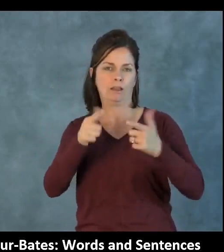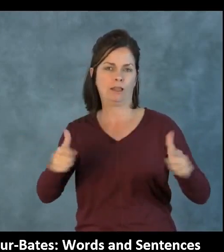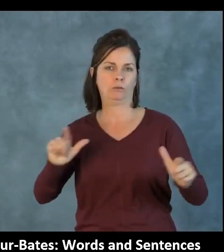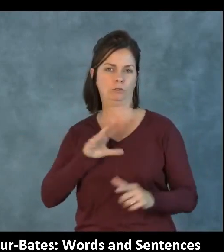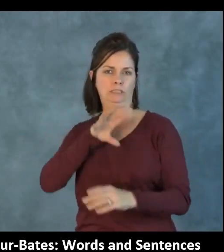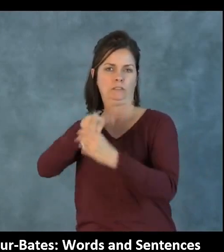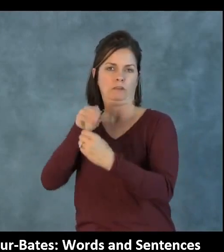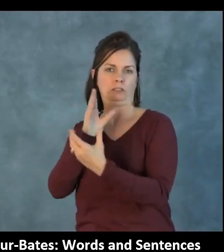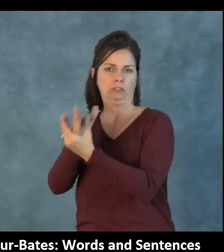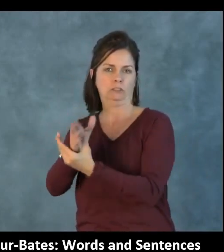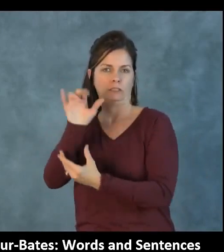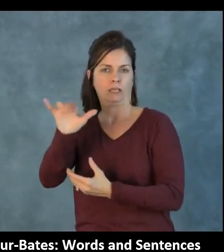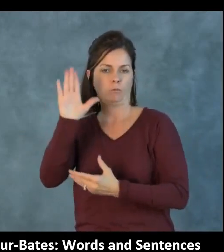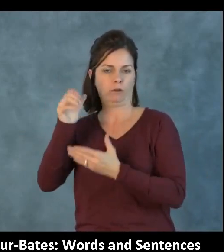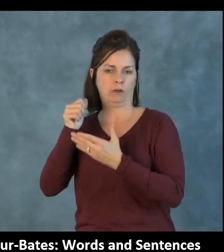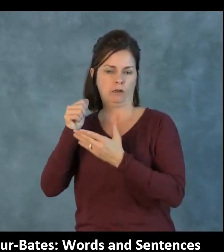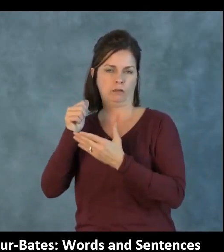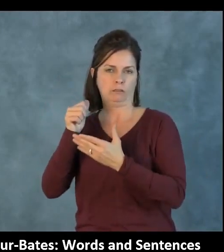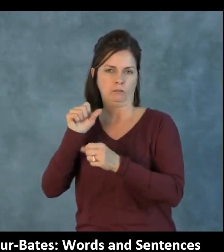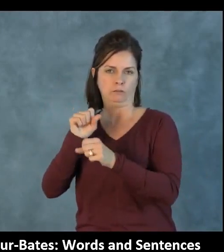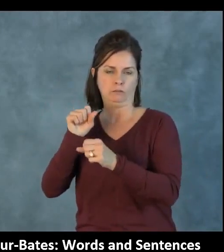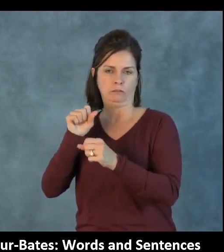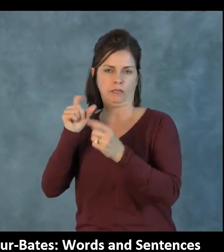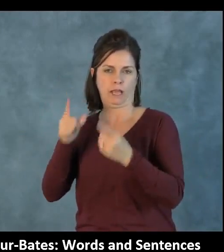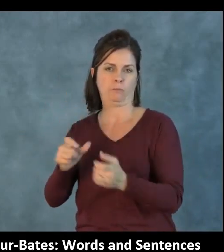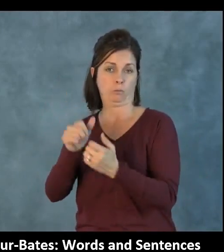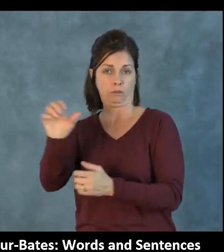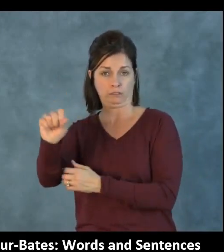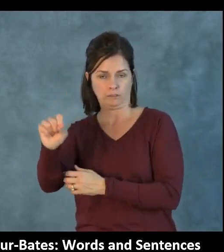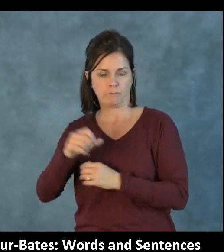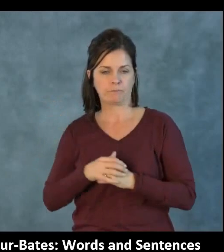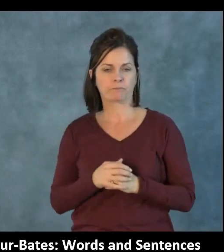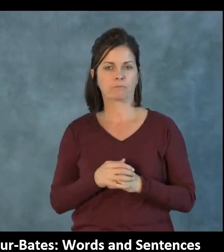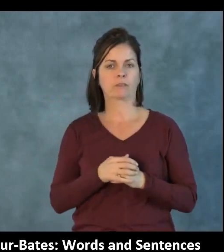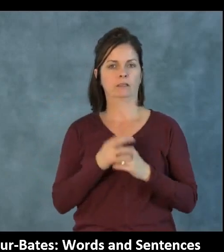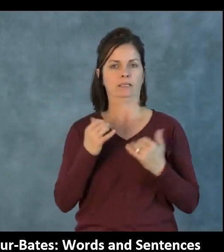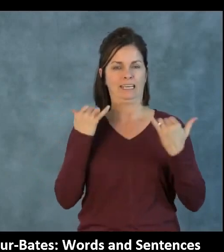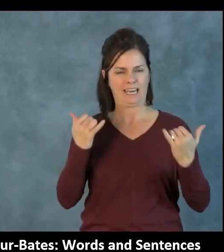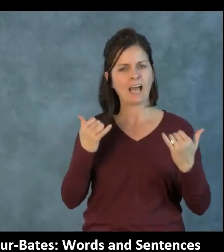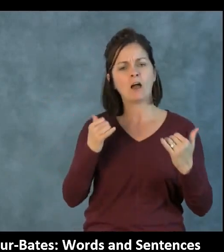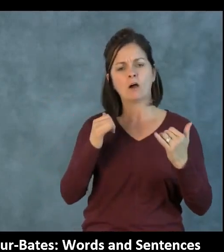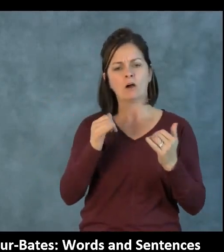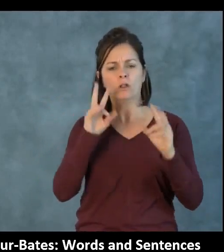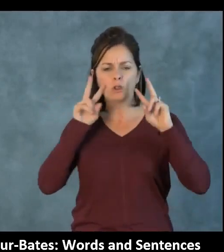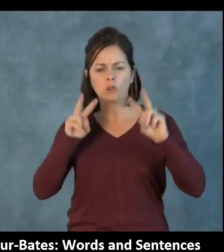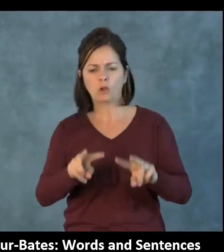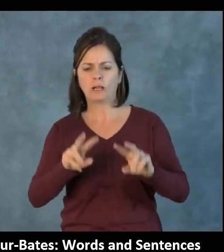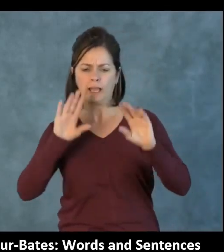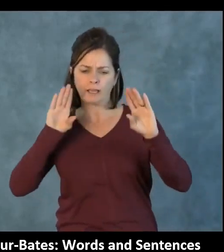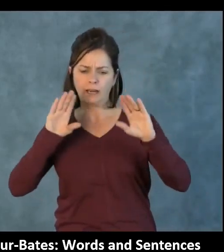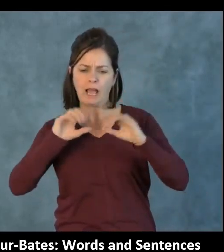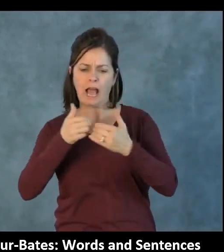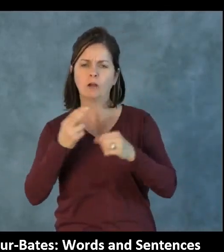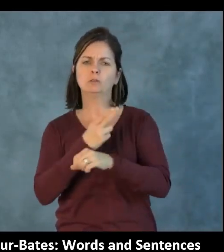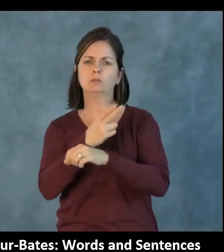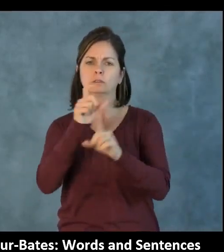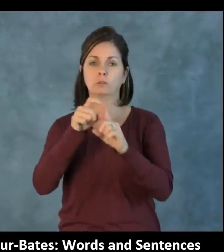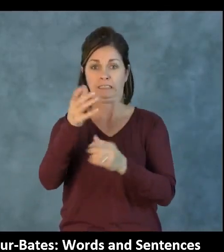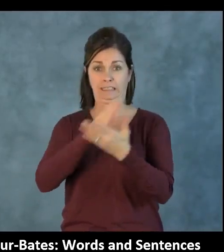Let's also take a look at how she's using words. In Section B: How Children Use Words,